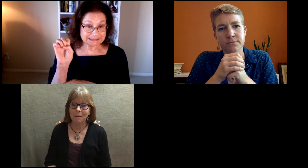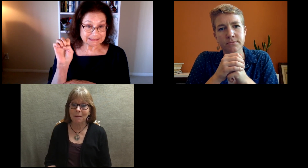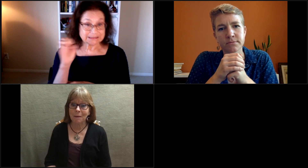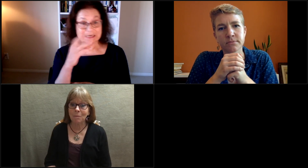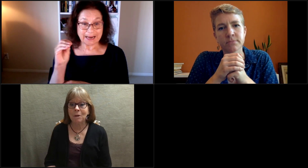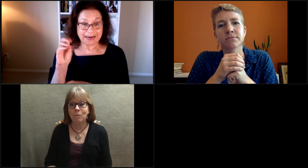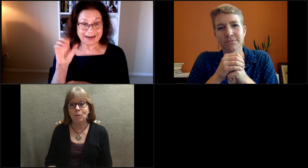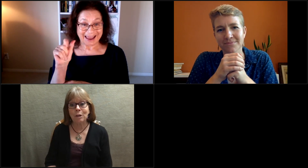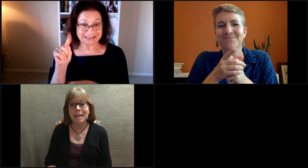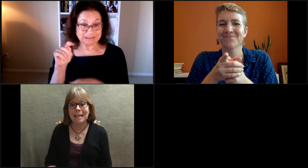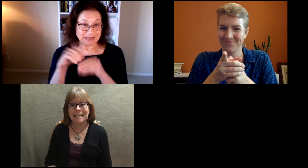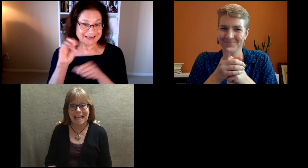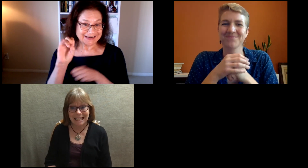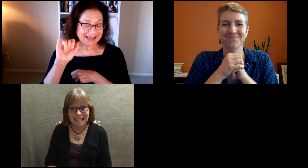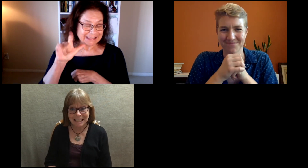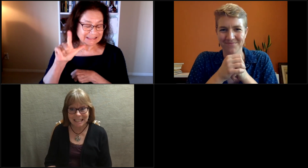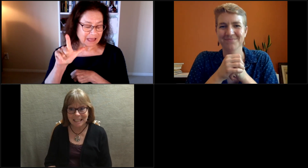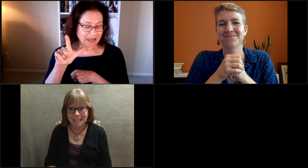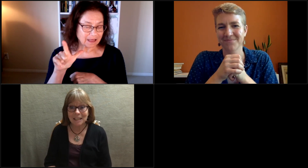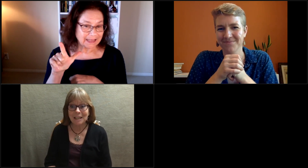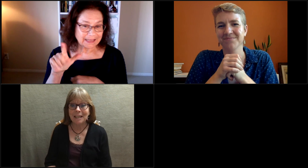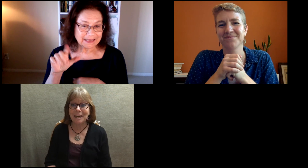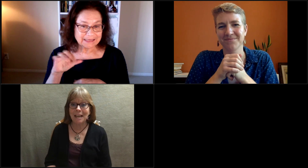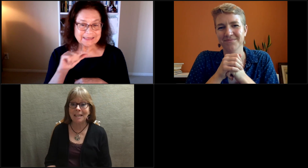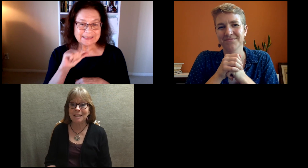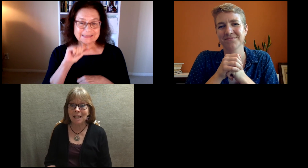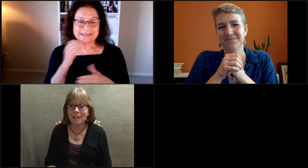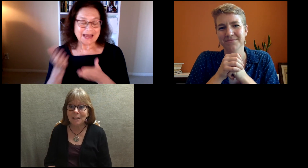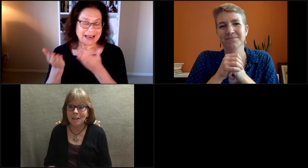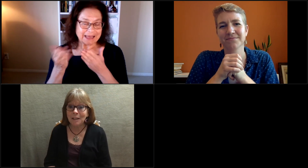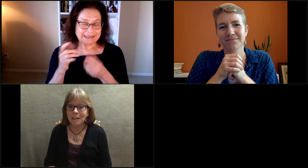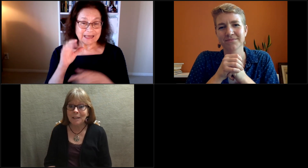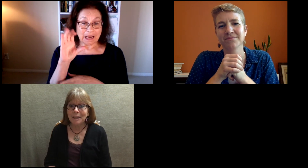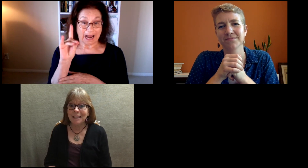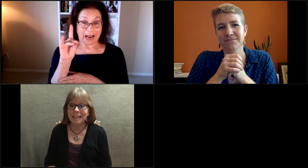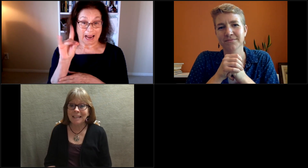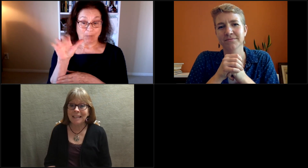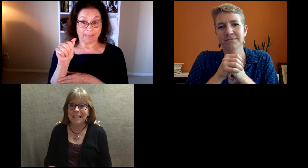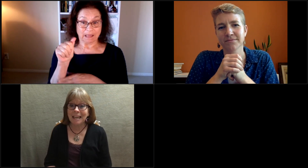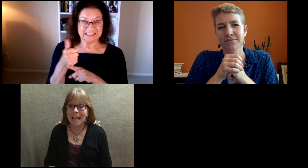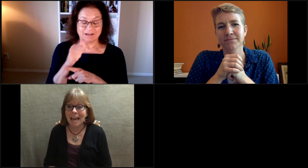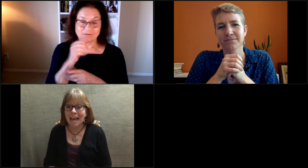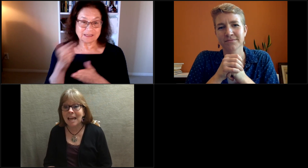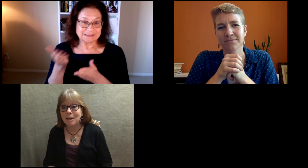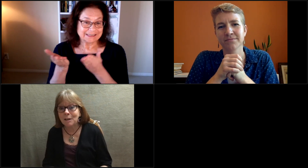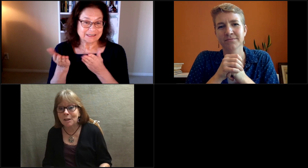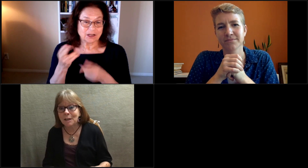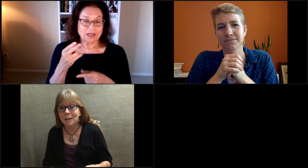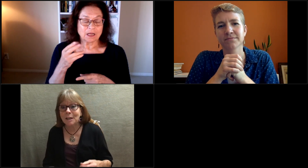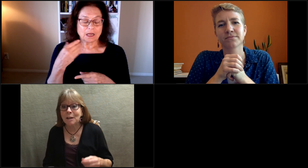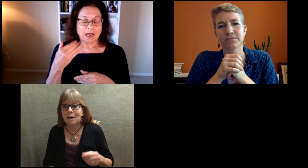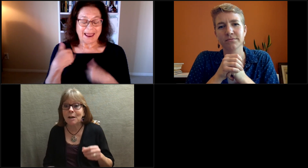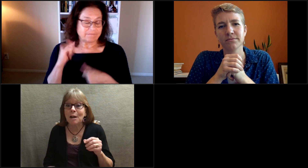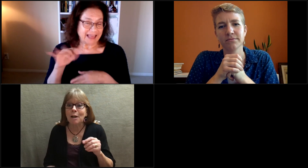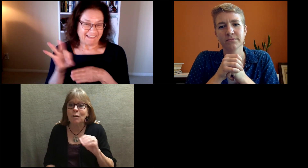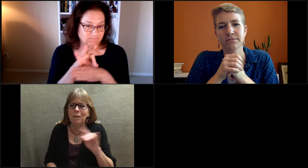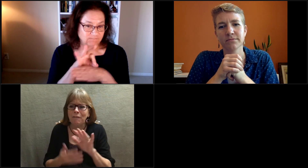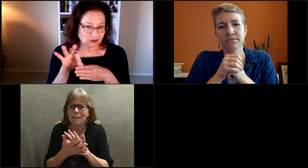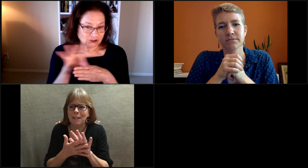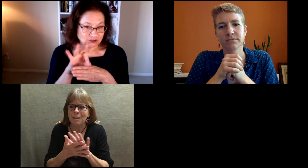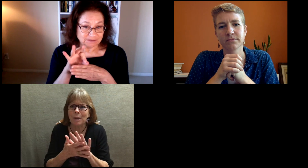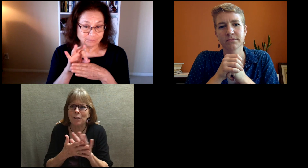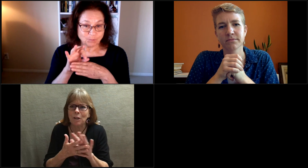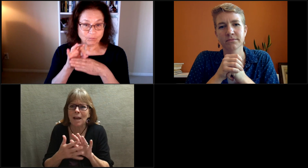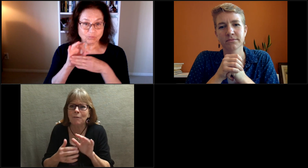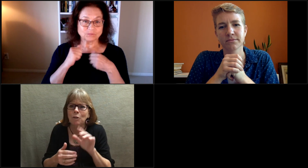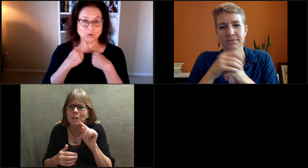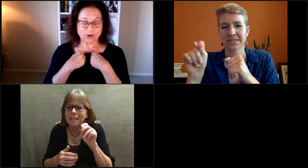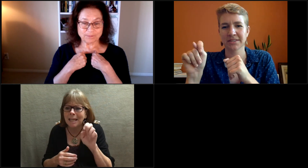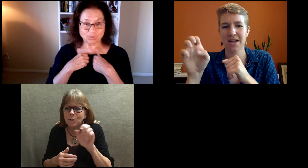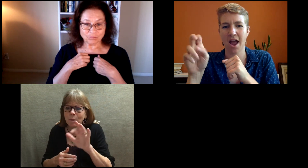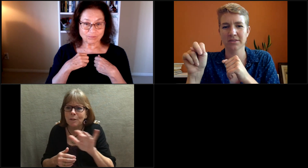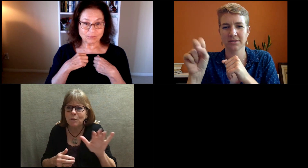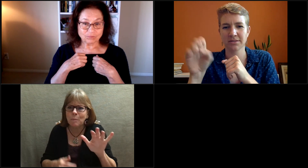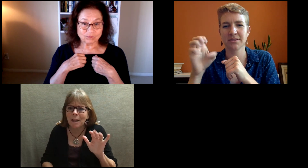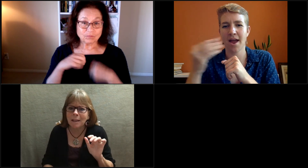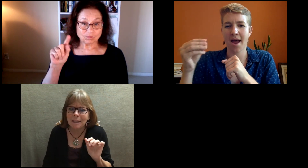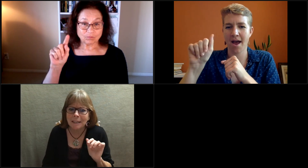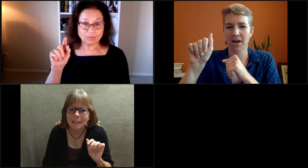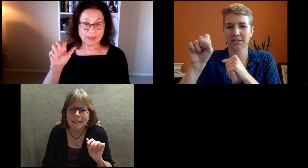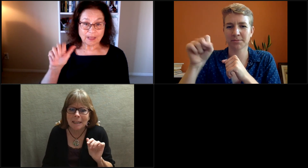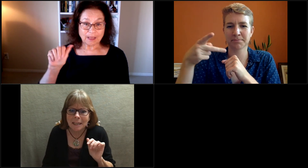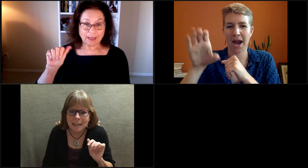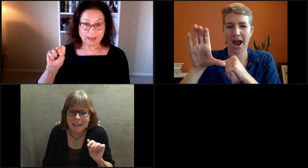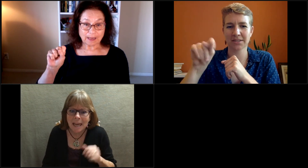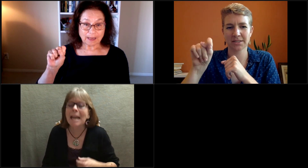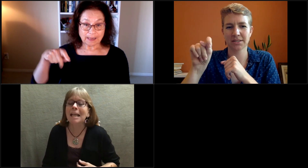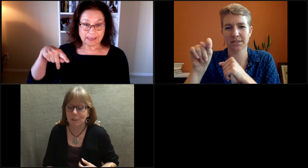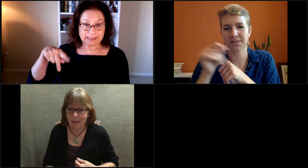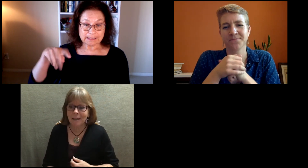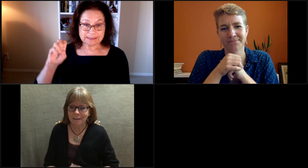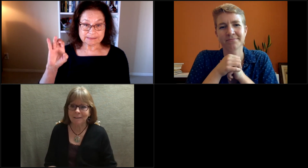If we’re looking at tense in ASL—(and you’re a little fuzzy, Rachel, after you said, “tense,” what did you spell)—and aspect?